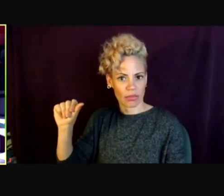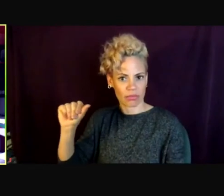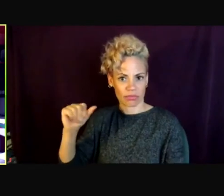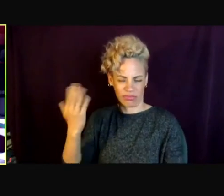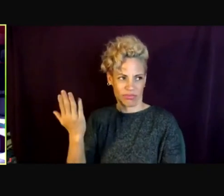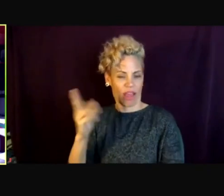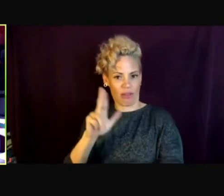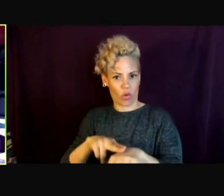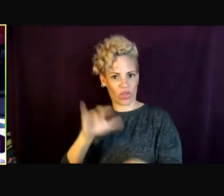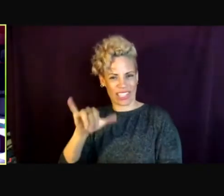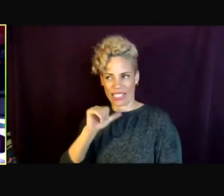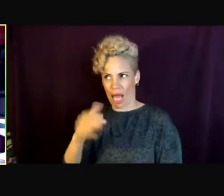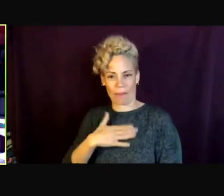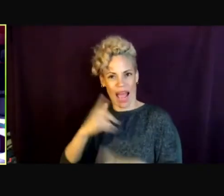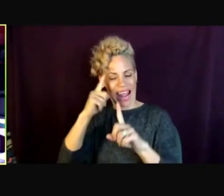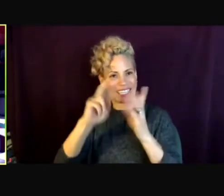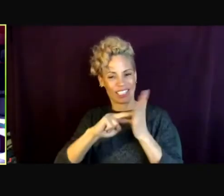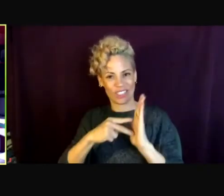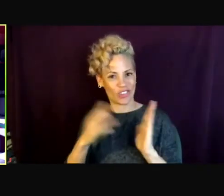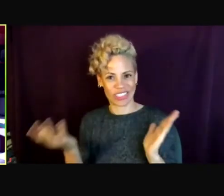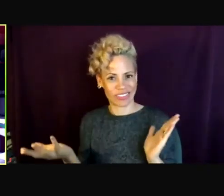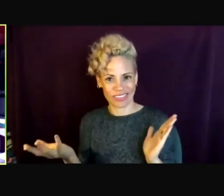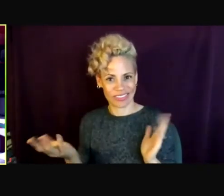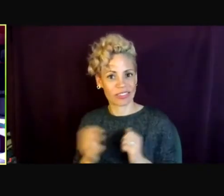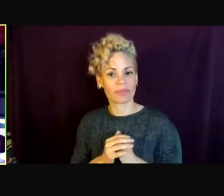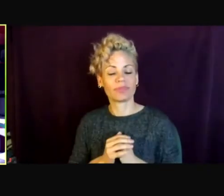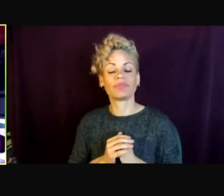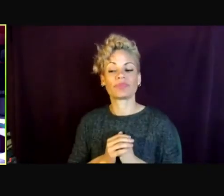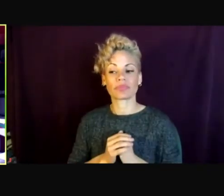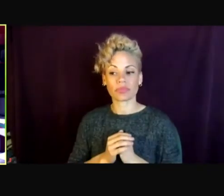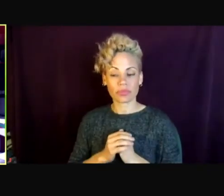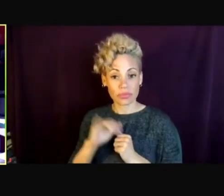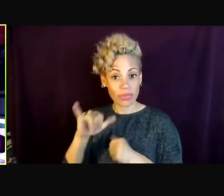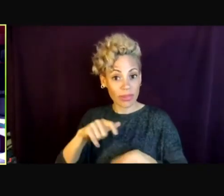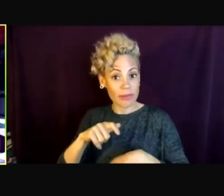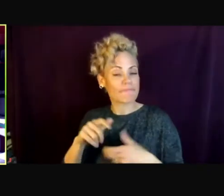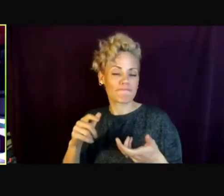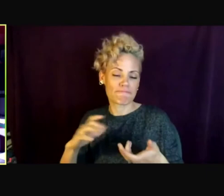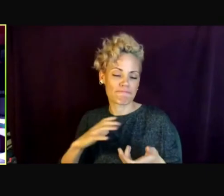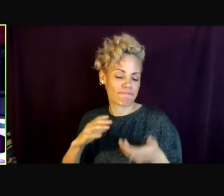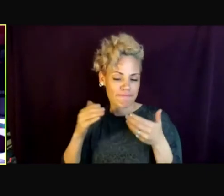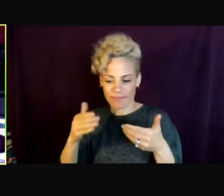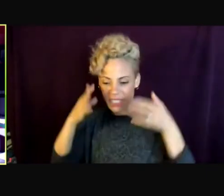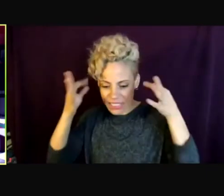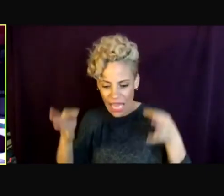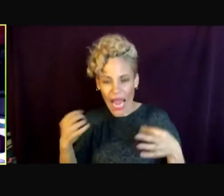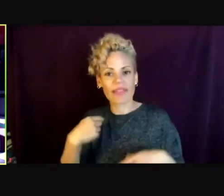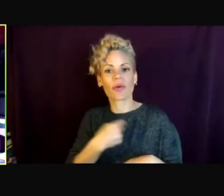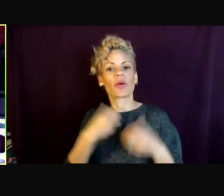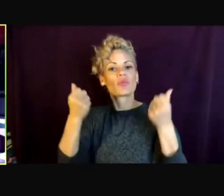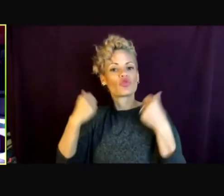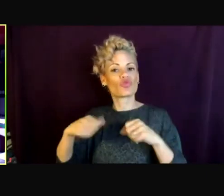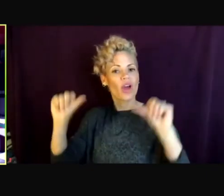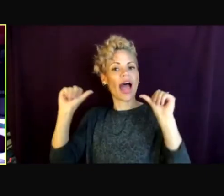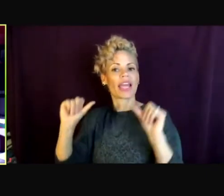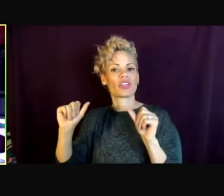And so decided then, that we would try to circumvent the Supreme Court.